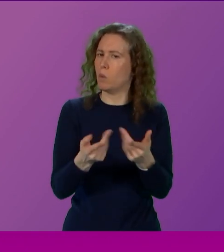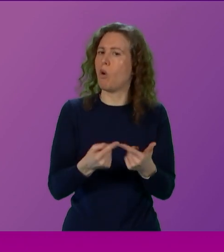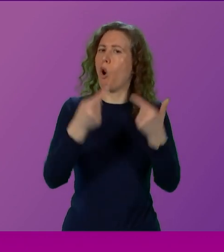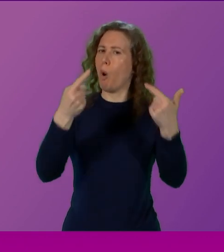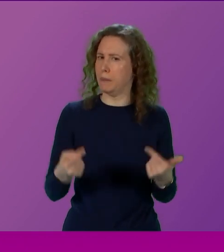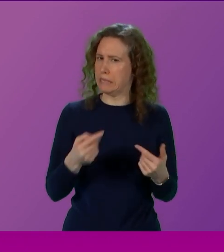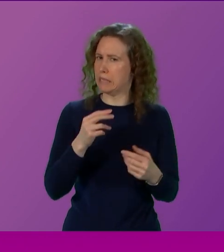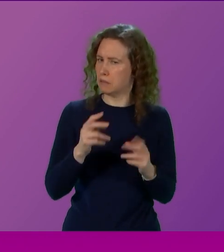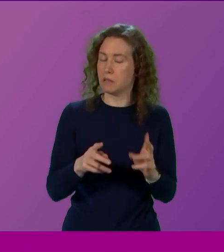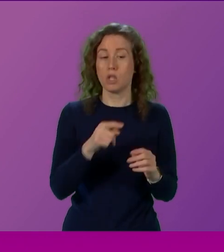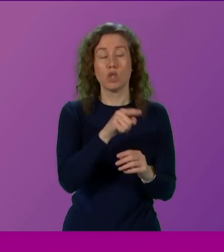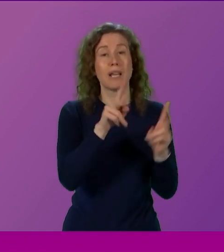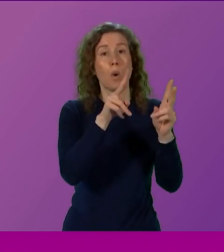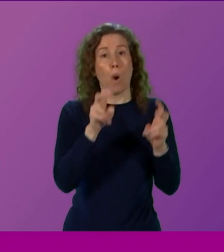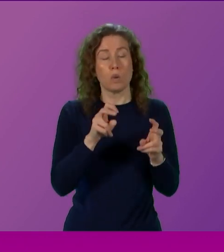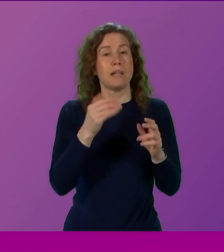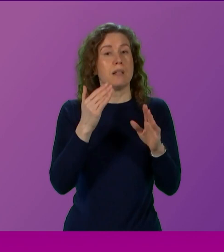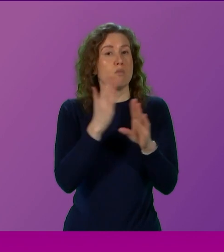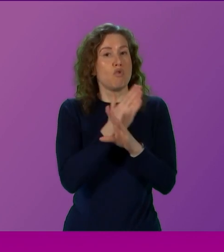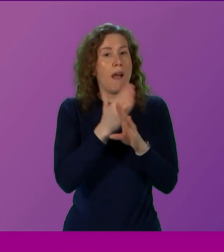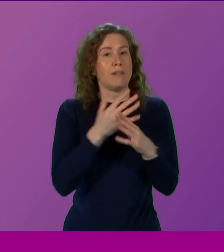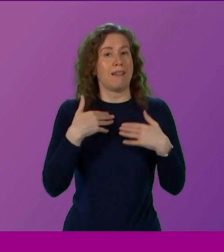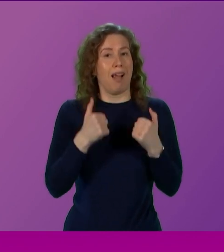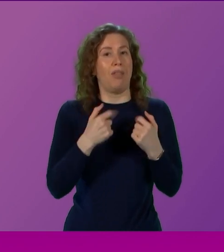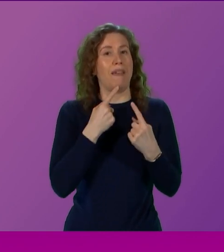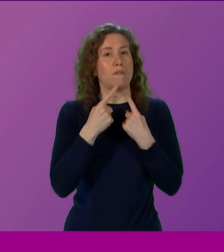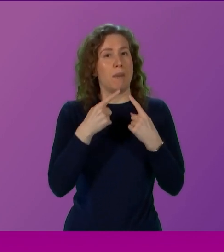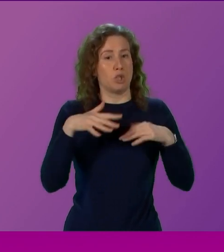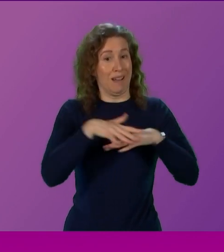Jackie Baillie quoted the Private Healthcare Information Network figures, so she will not